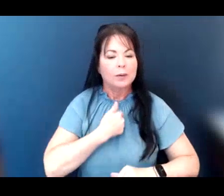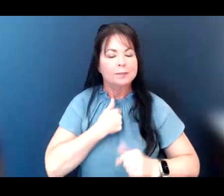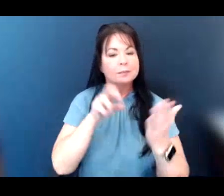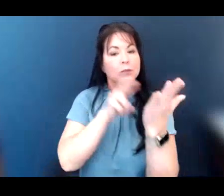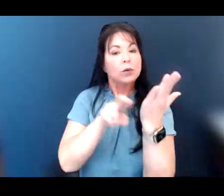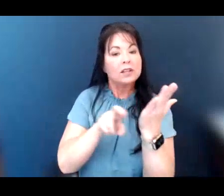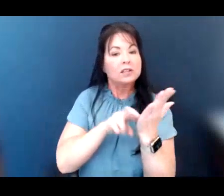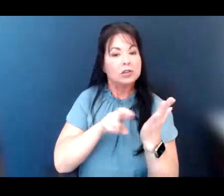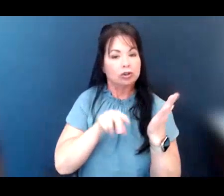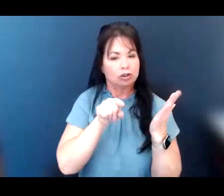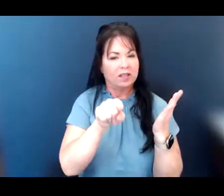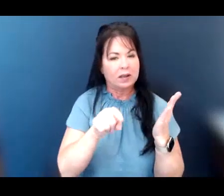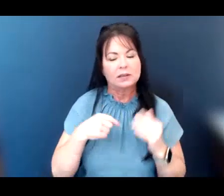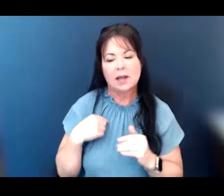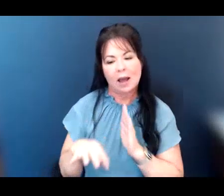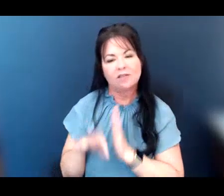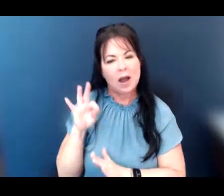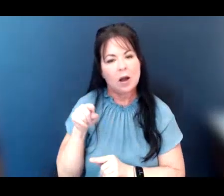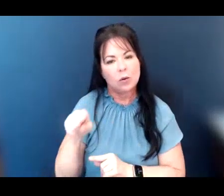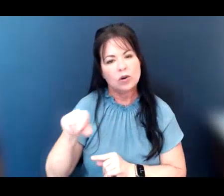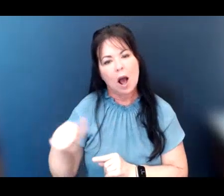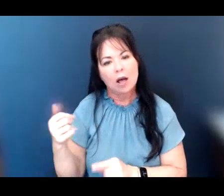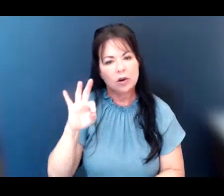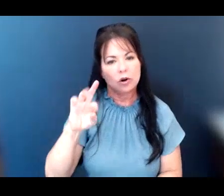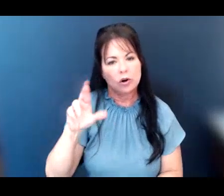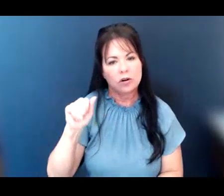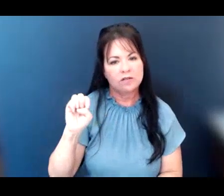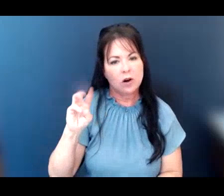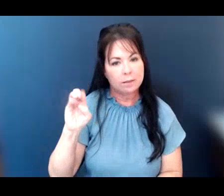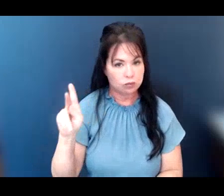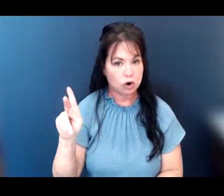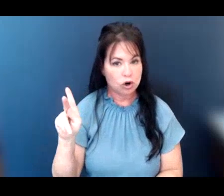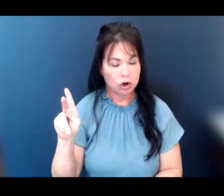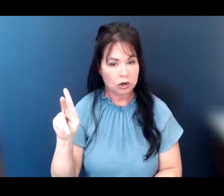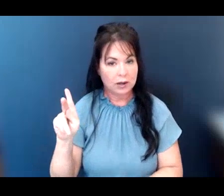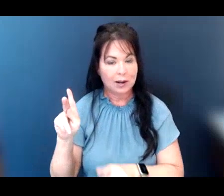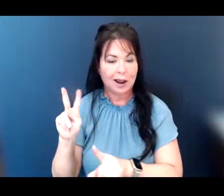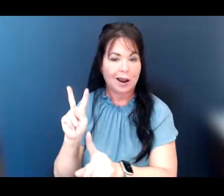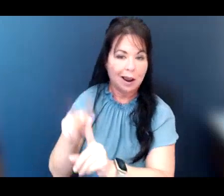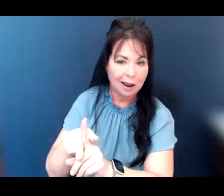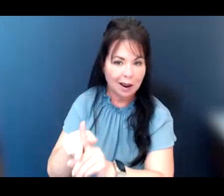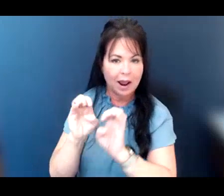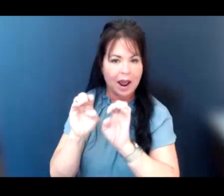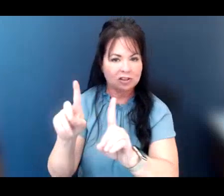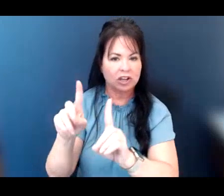I came across this framework that's been used in educational settings to help with students who are using assistive technology.